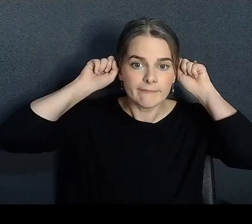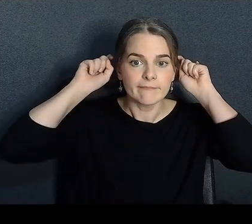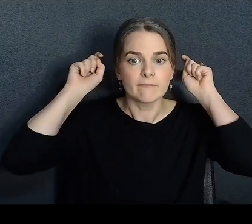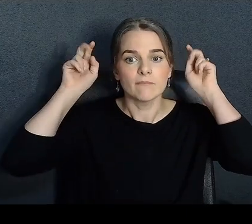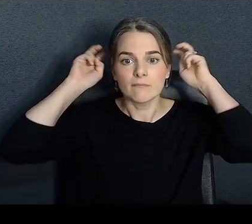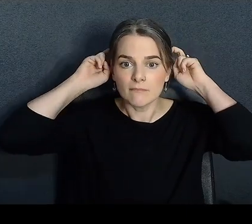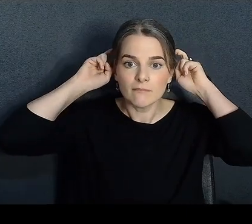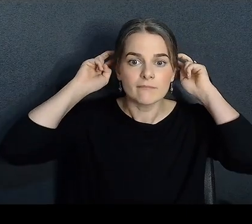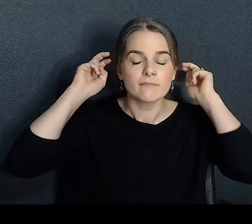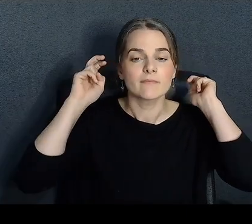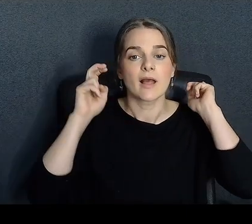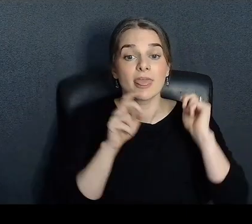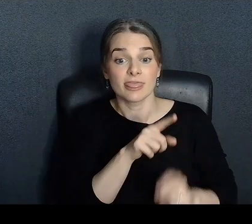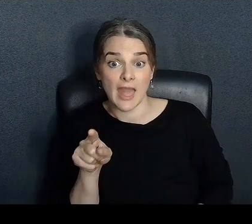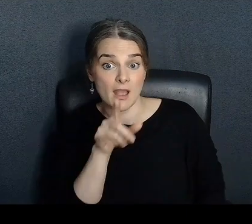You would hear them. Pardon me.